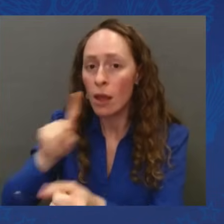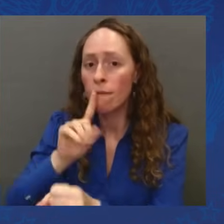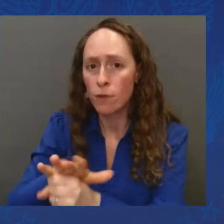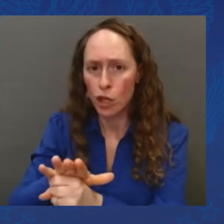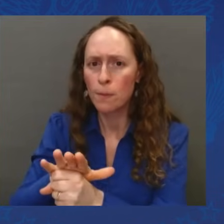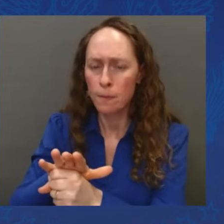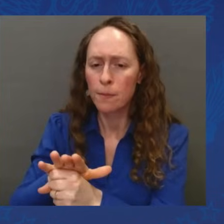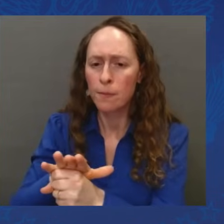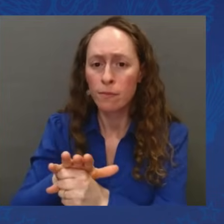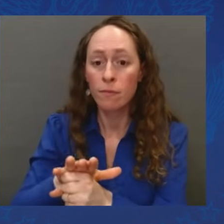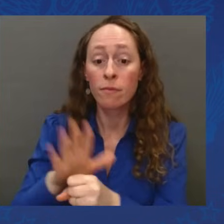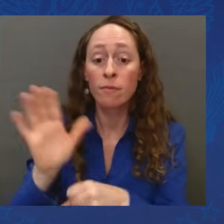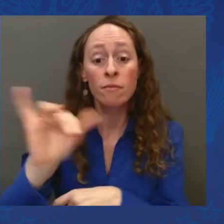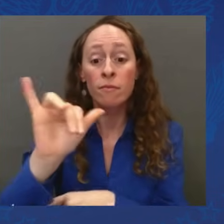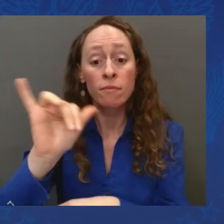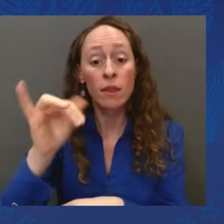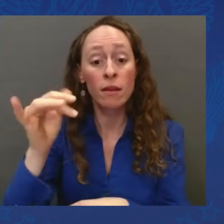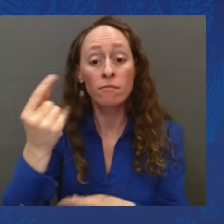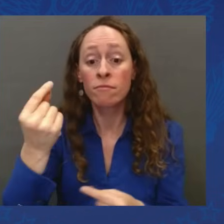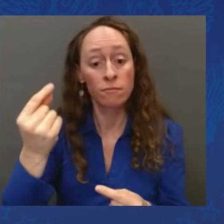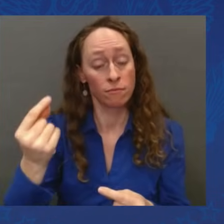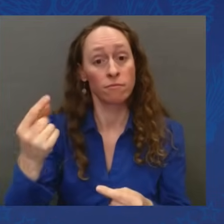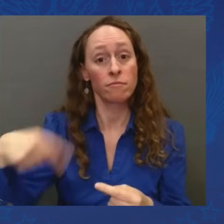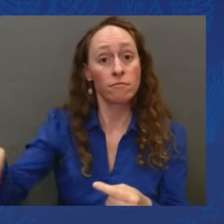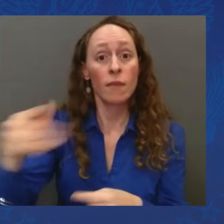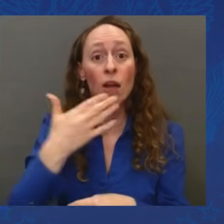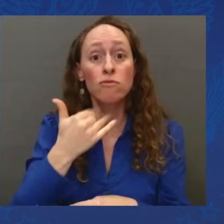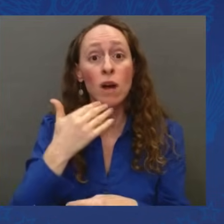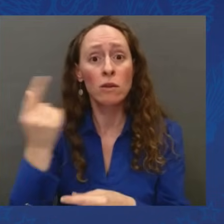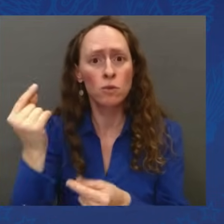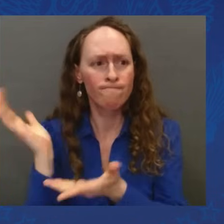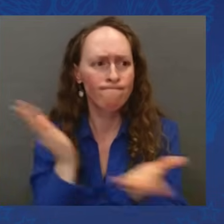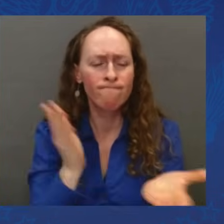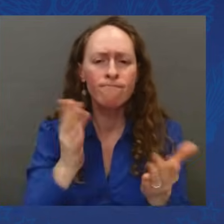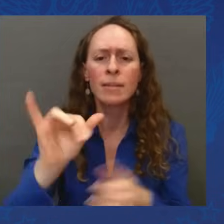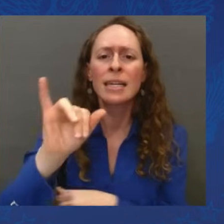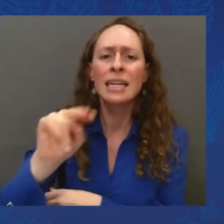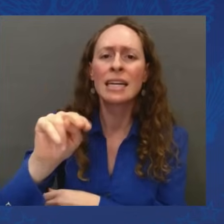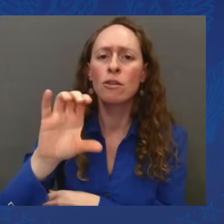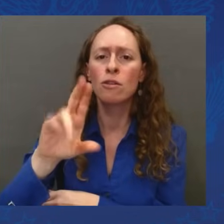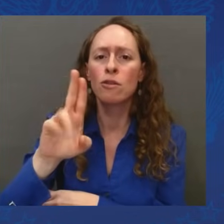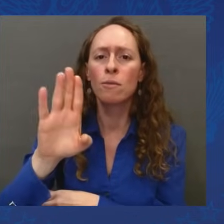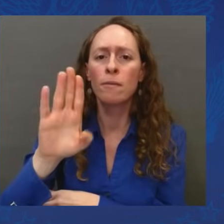means to help the people in the hospital, and they've given the doctors and -- I'm told --